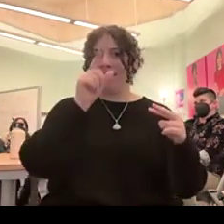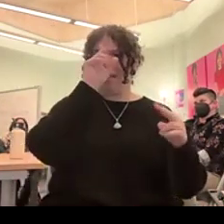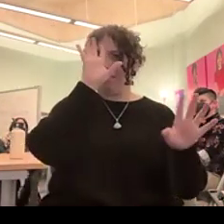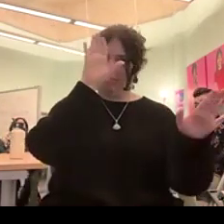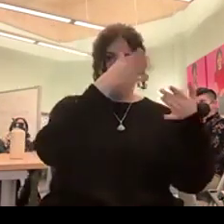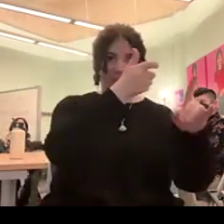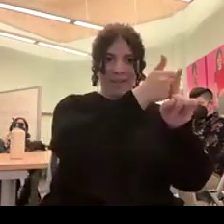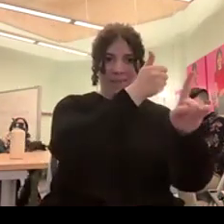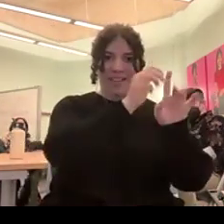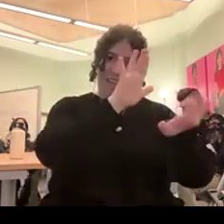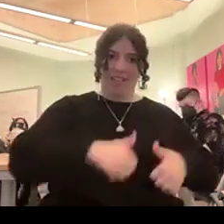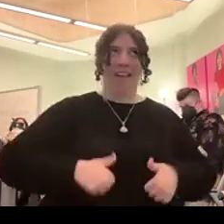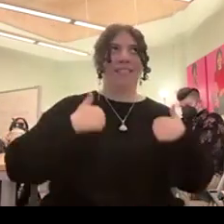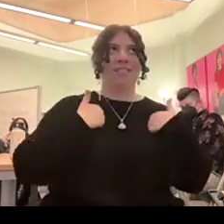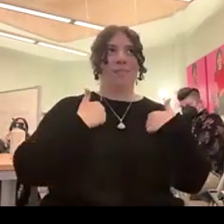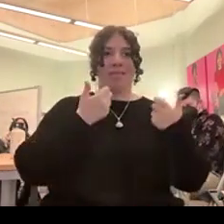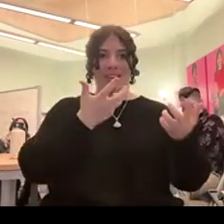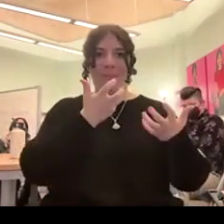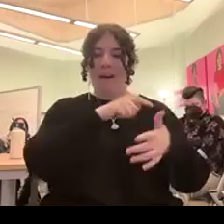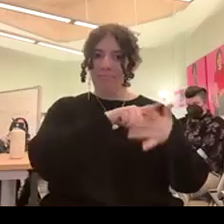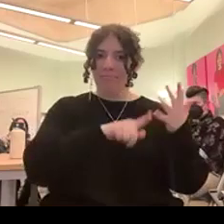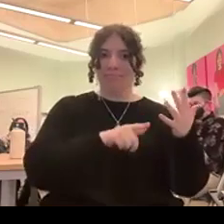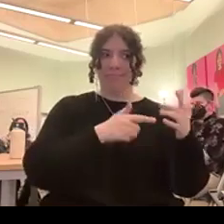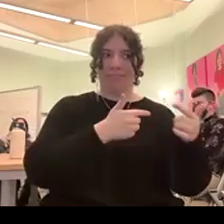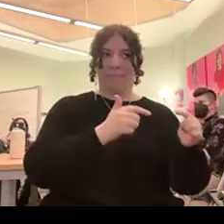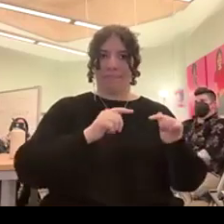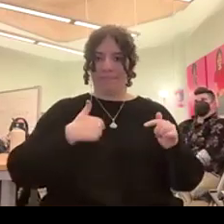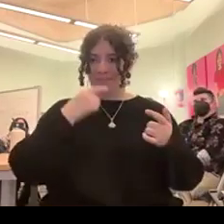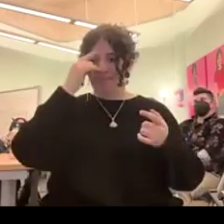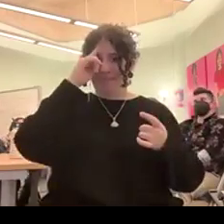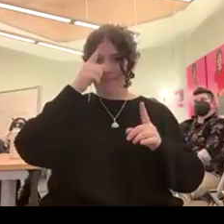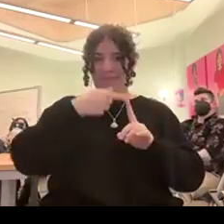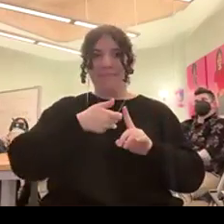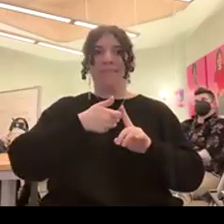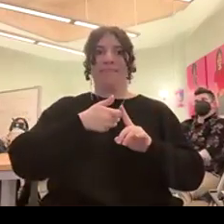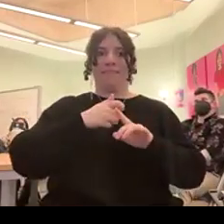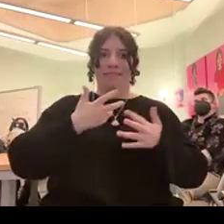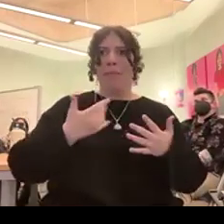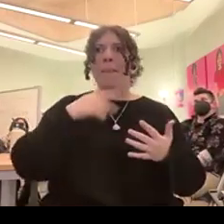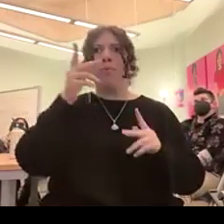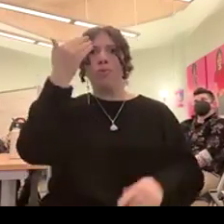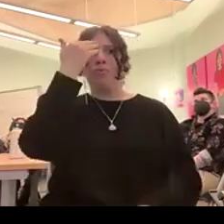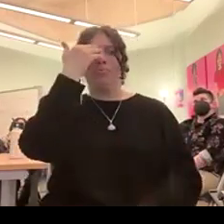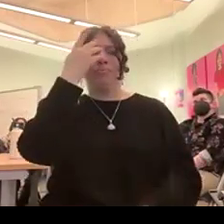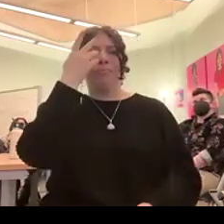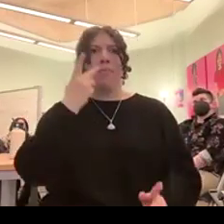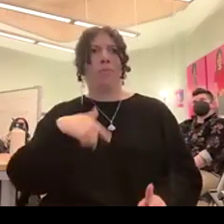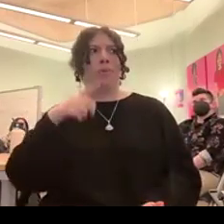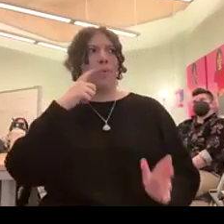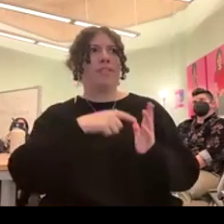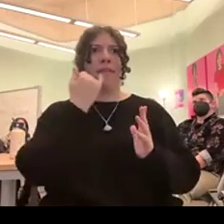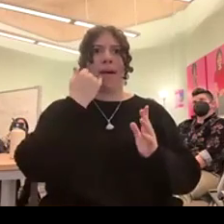thinking about themselves and what they want. And so, things like, "Will somebody notice